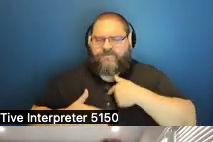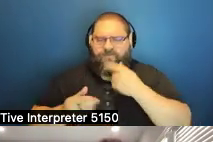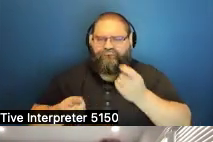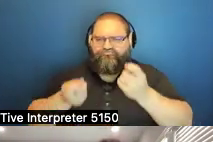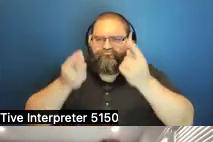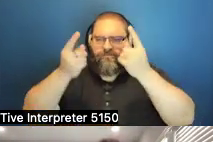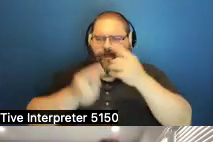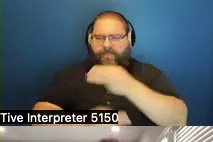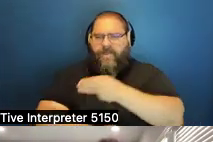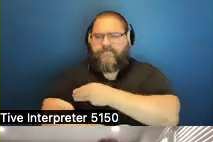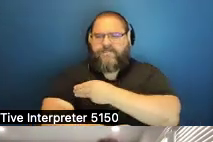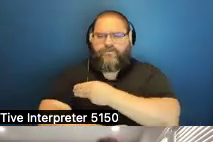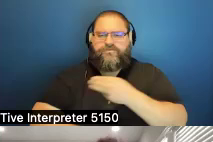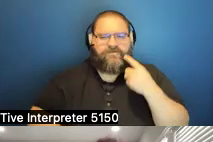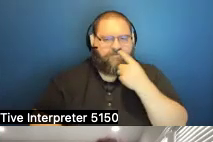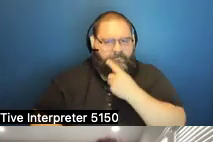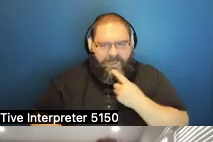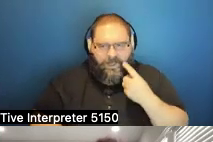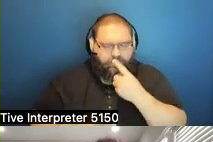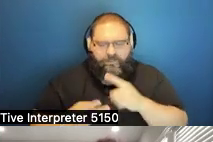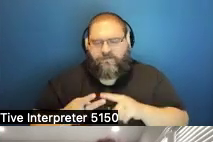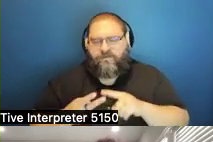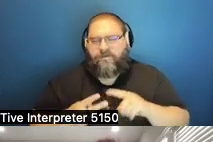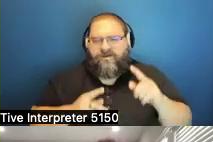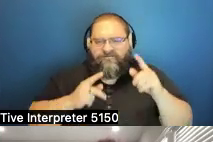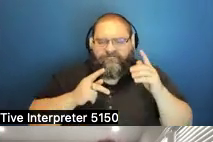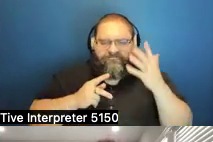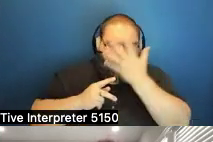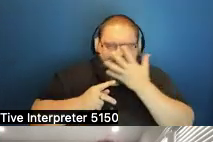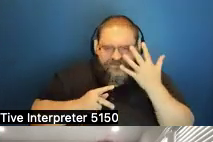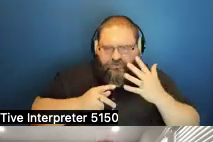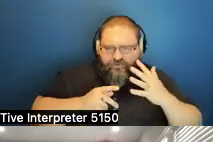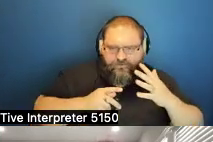19:50:18 the mouth, your face are fine singing, whether there may be